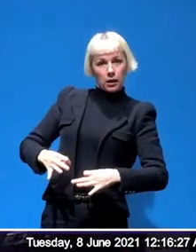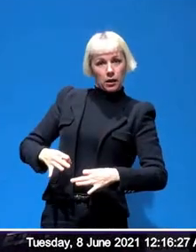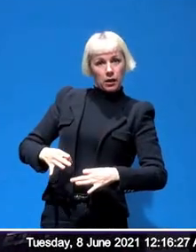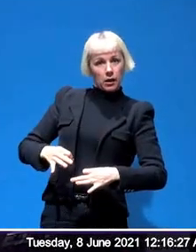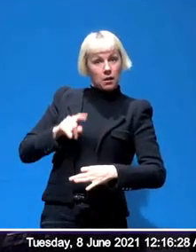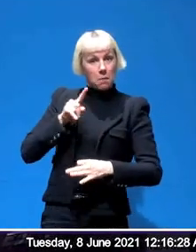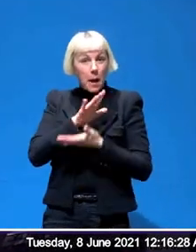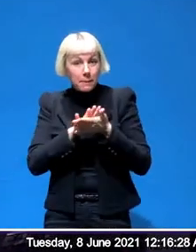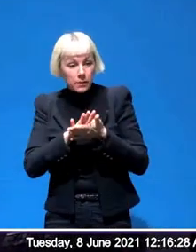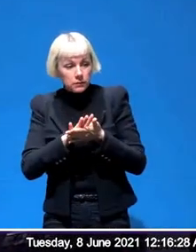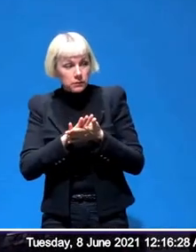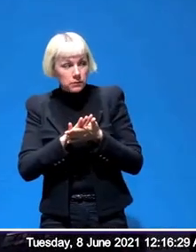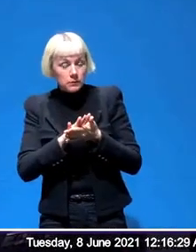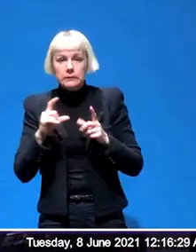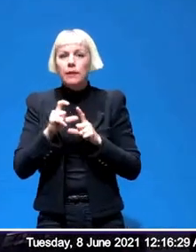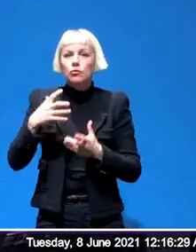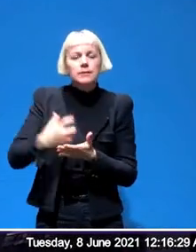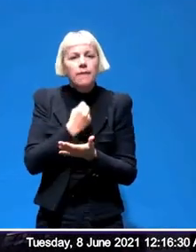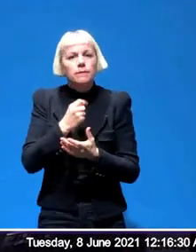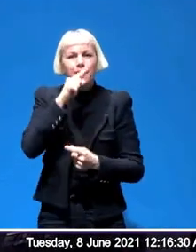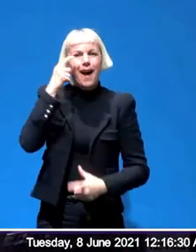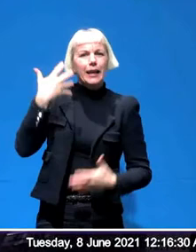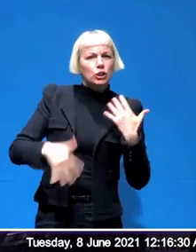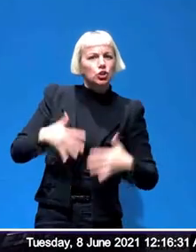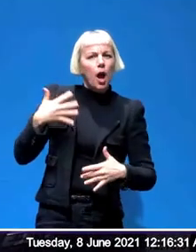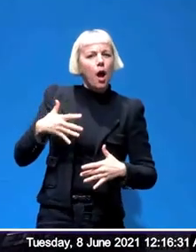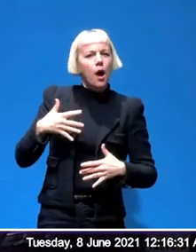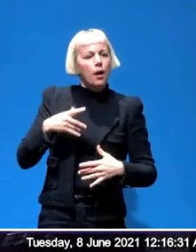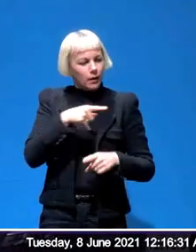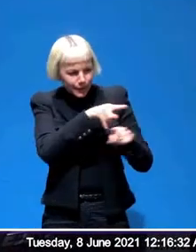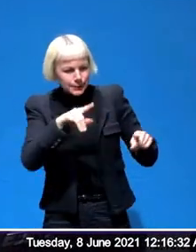in these places and places being accountable, there is no choice.